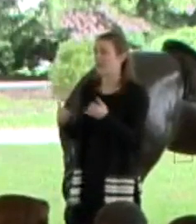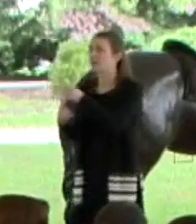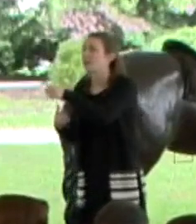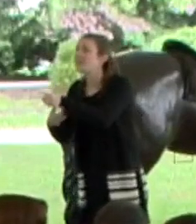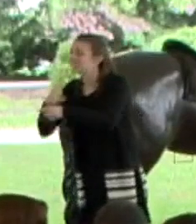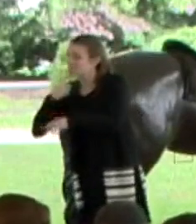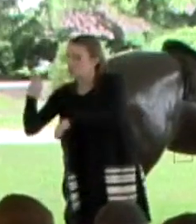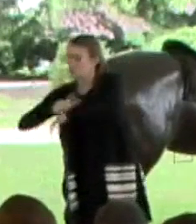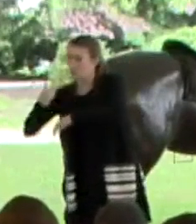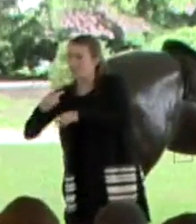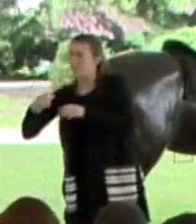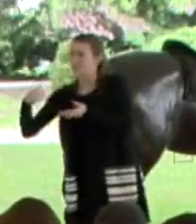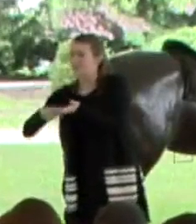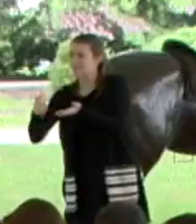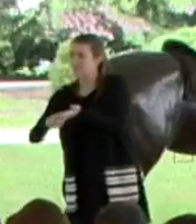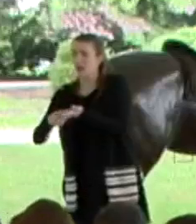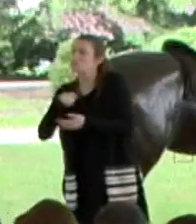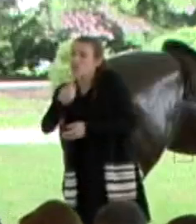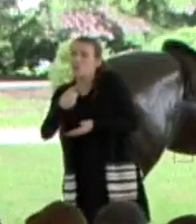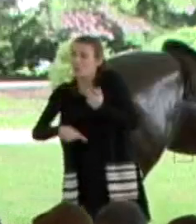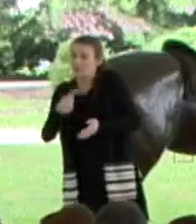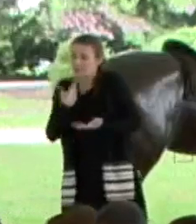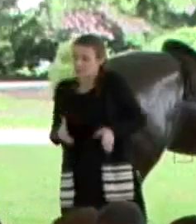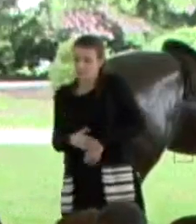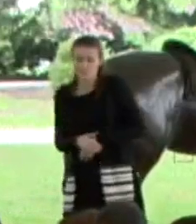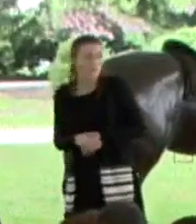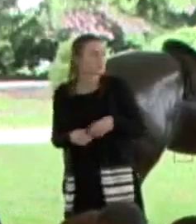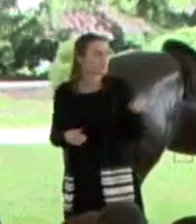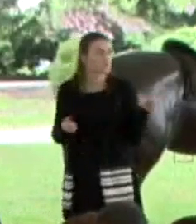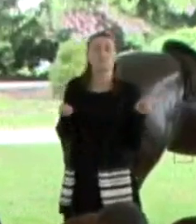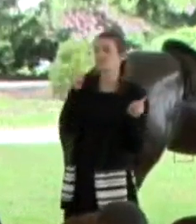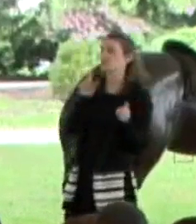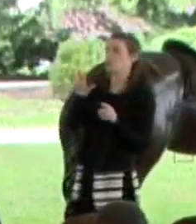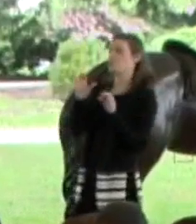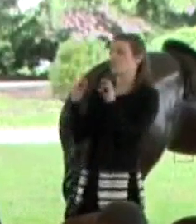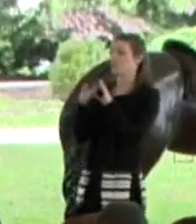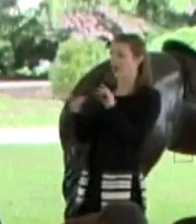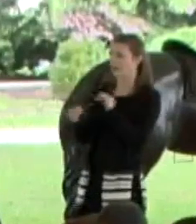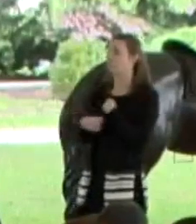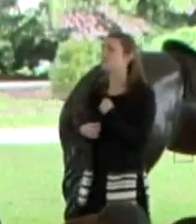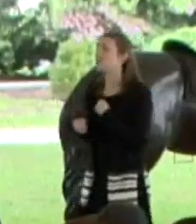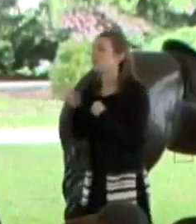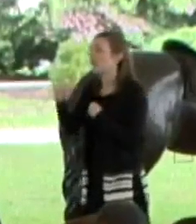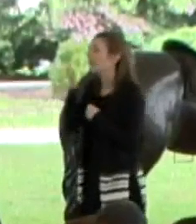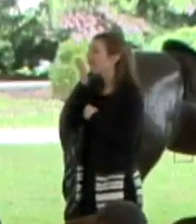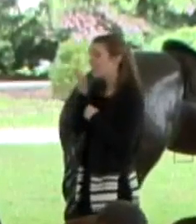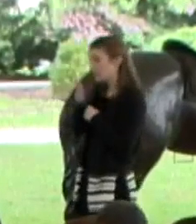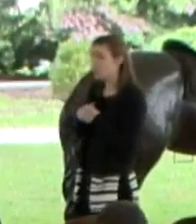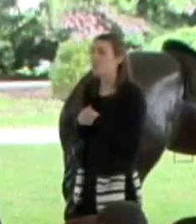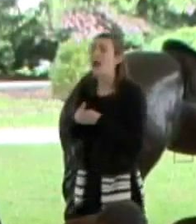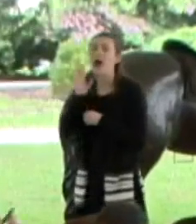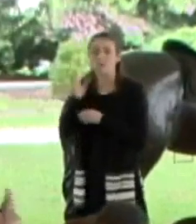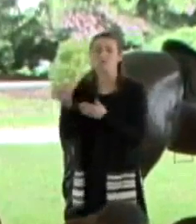DISCUSSION ON THE CONSTITUTION. IT SAYS HERE IN THE TIMETABLE. NO, WE'RE RELEASING IT TODAY. IT SAYS TWO DAYS OF